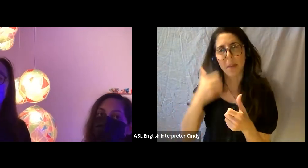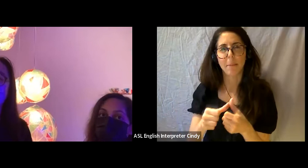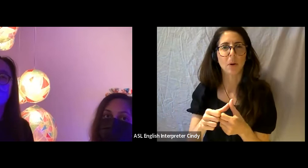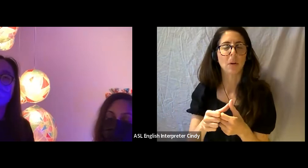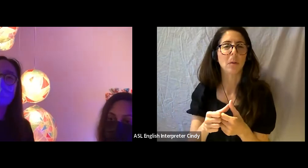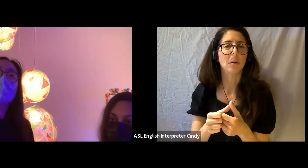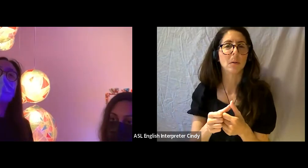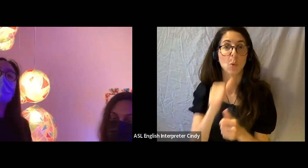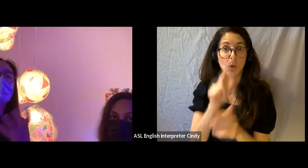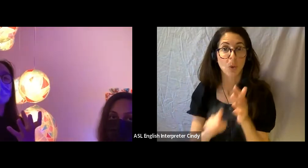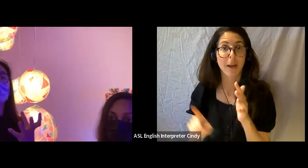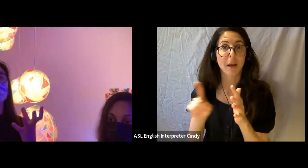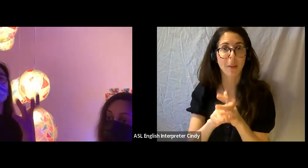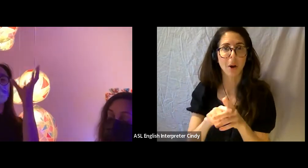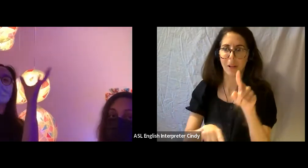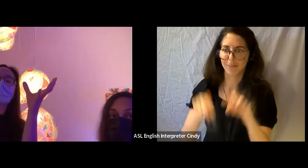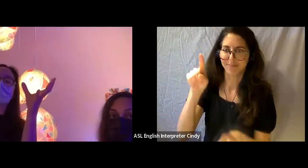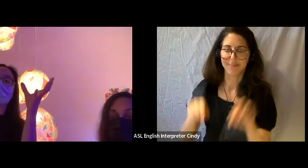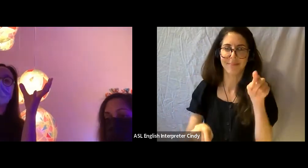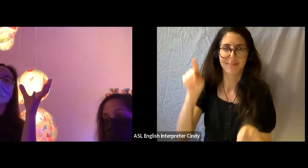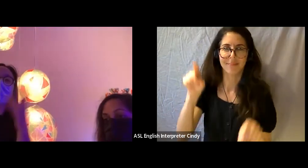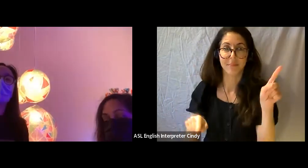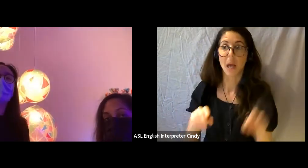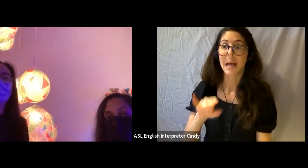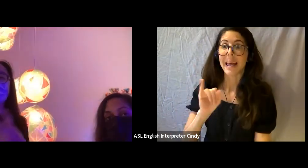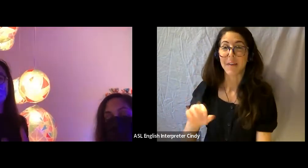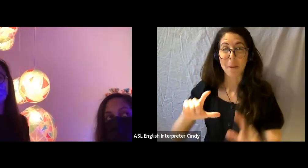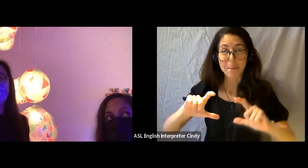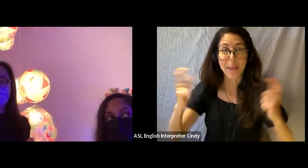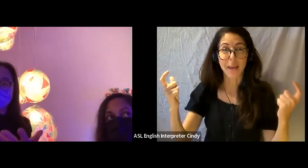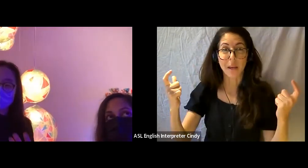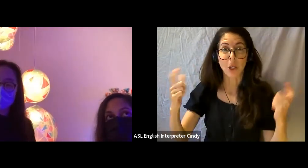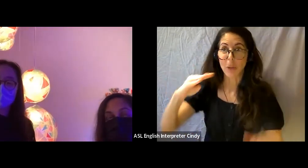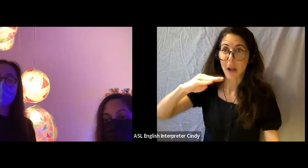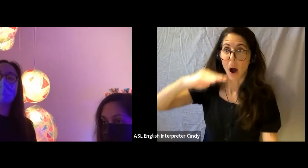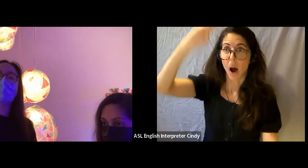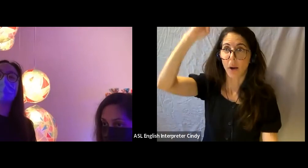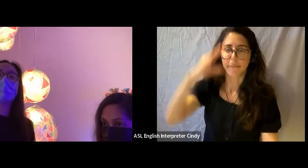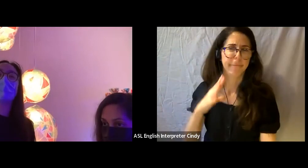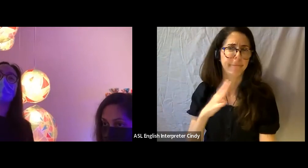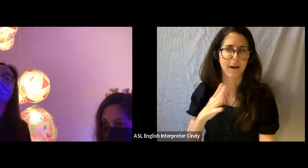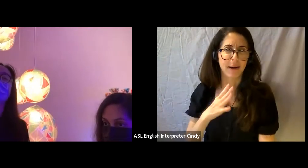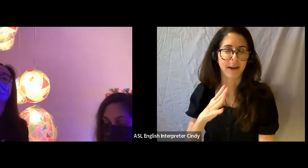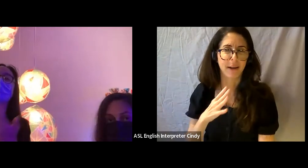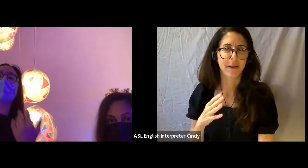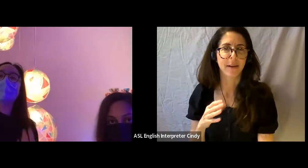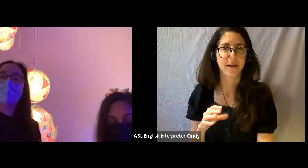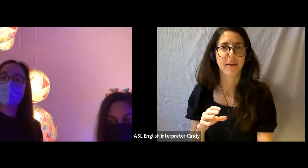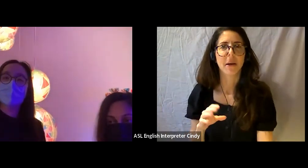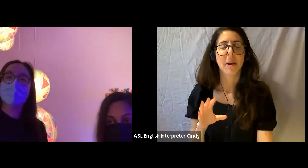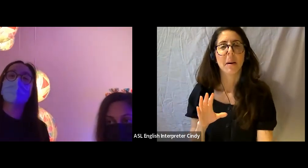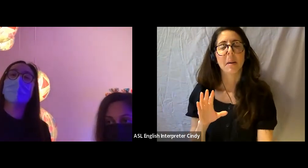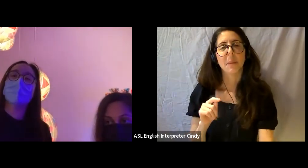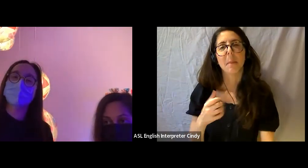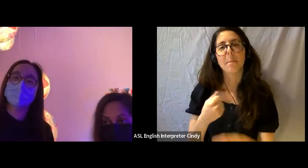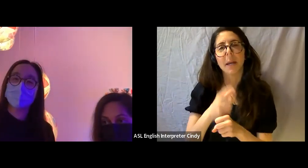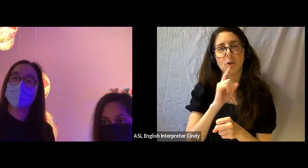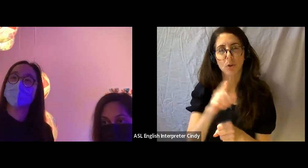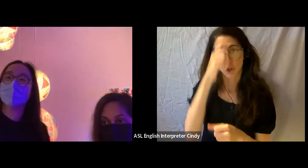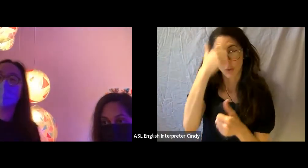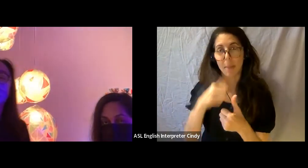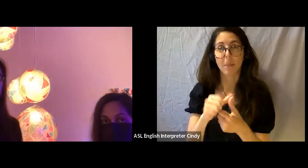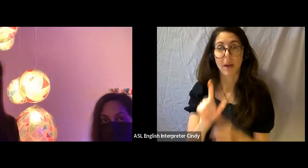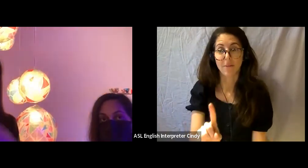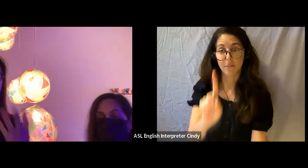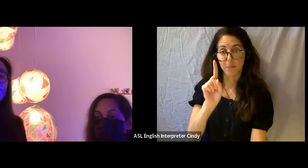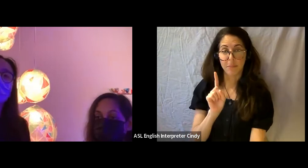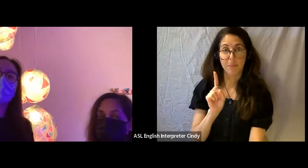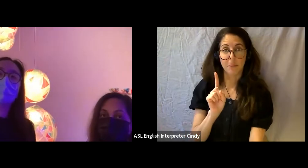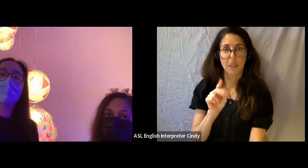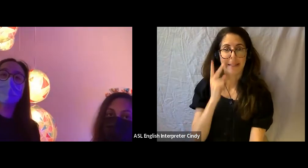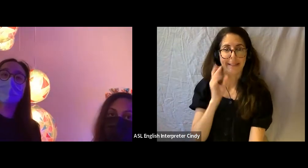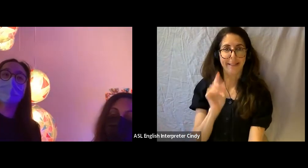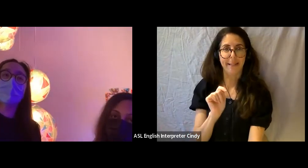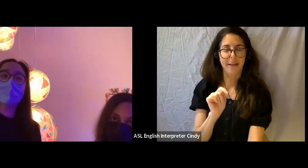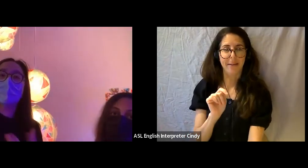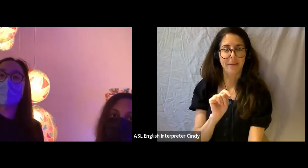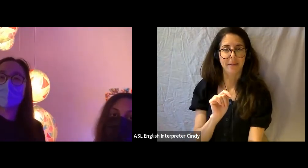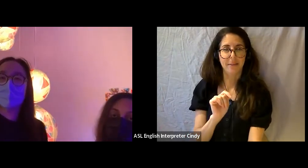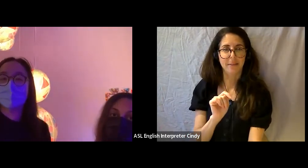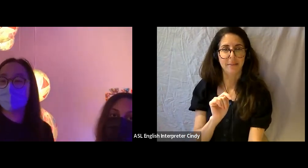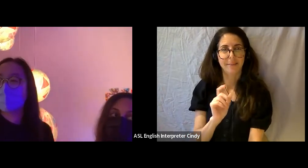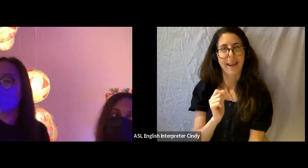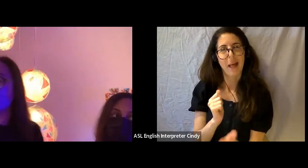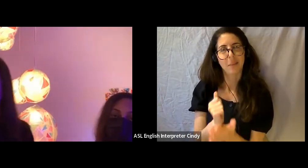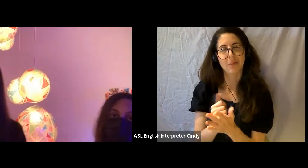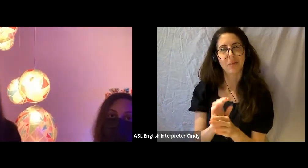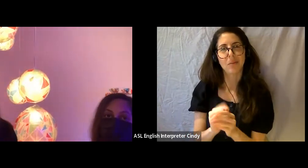So if it's a big piece and it has to be higher, make sure that there's some clearance so that folks can see from further back. That helps to create a more kind of equitable experience of seeing the work